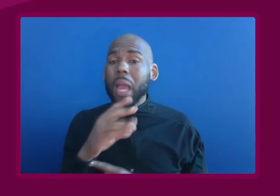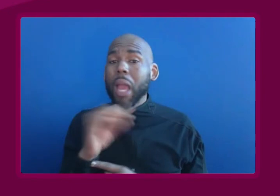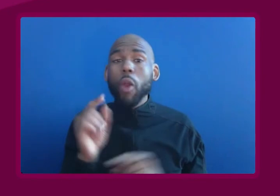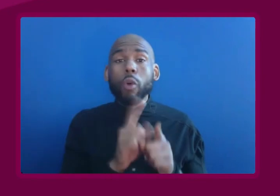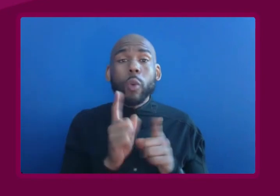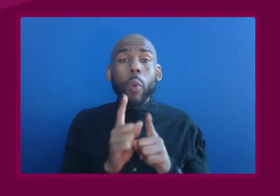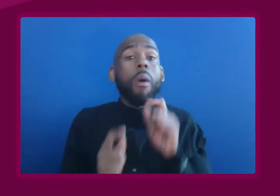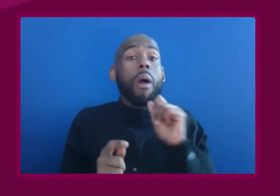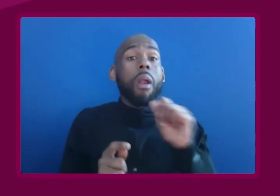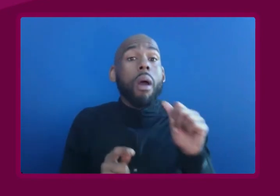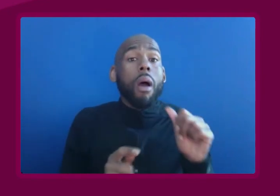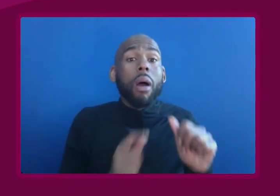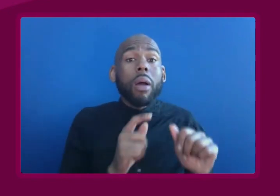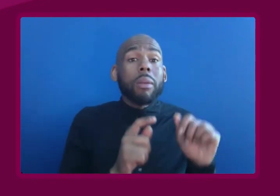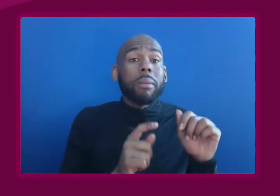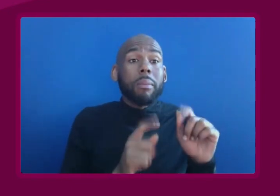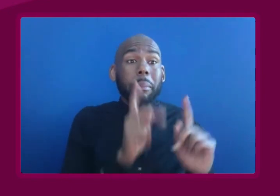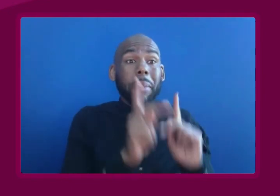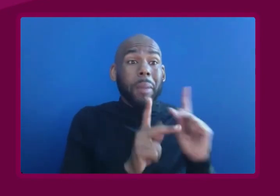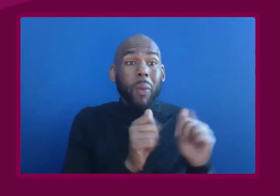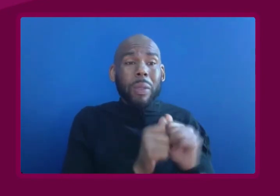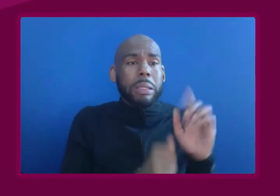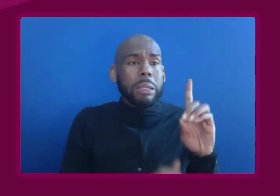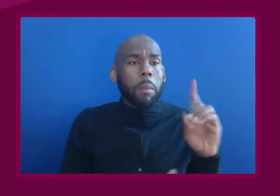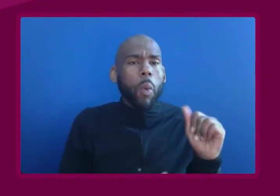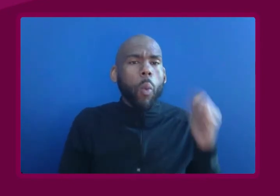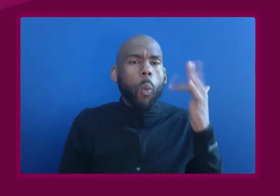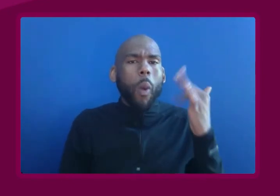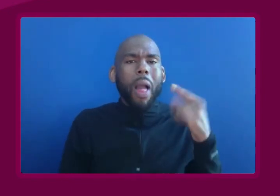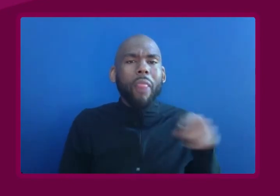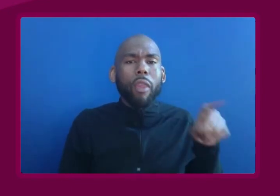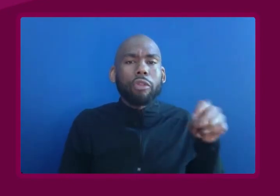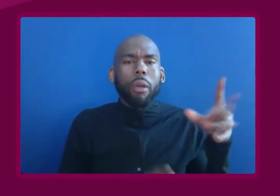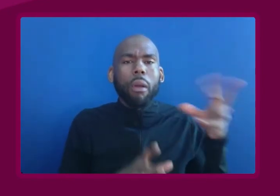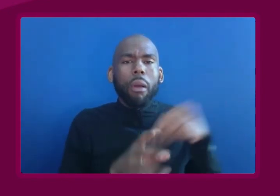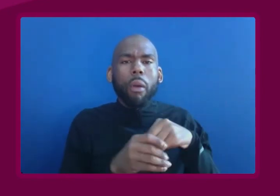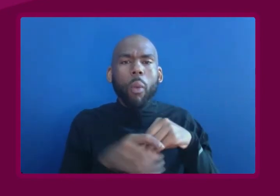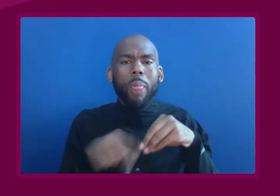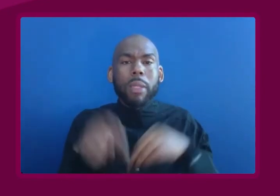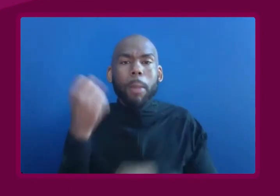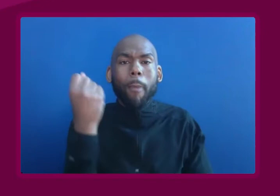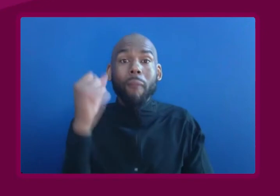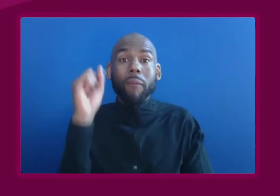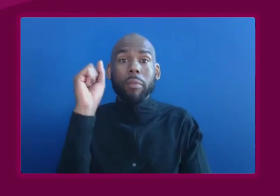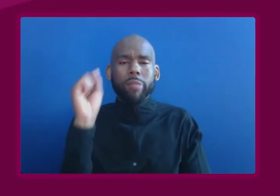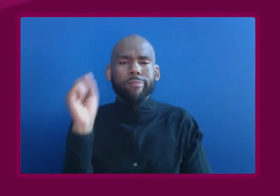Why should they also join in the movement for digital accessibility? Miguel Quiñones: Yeah.